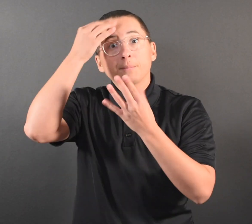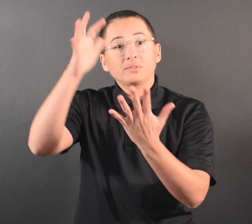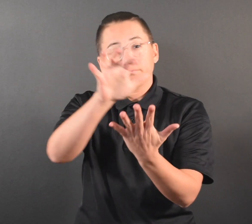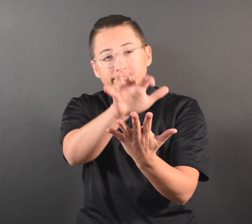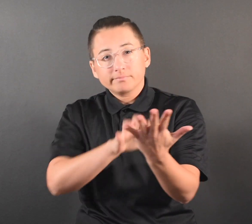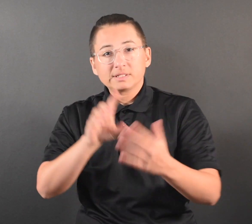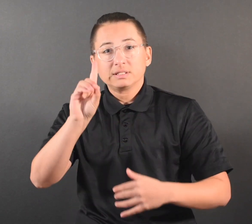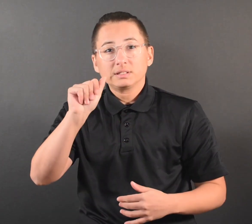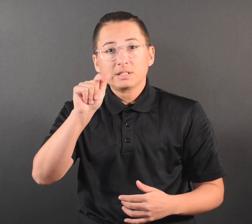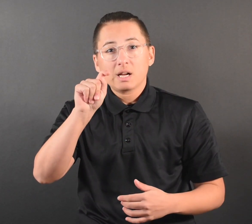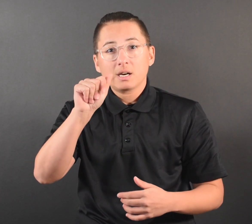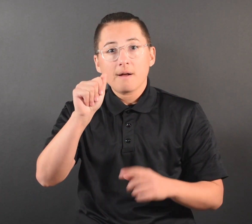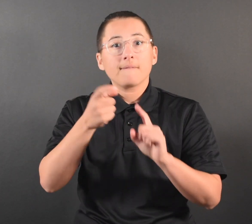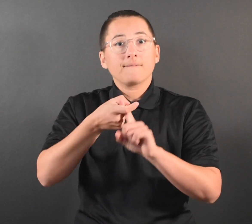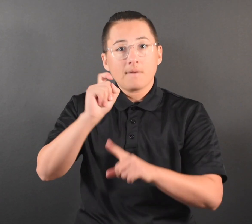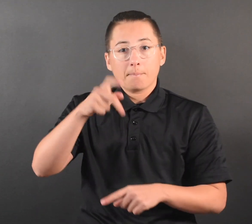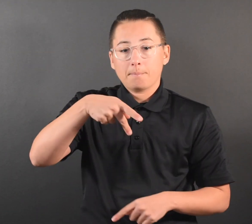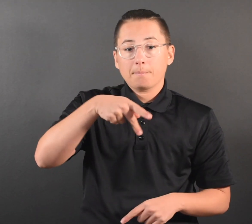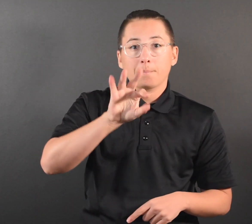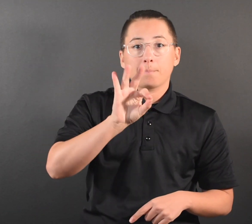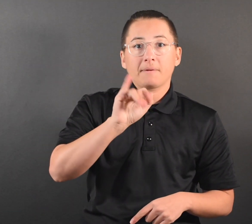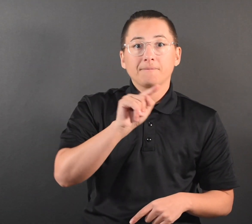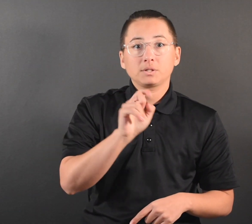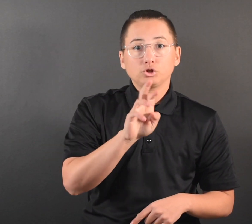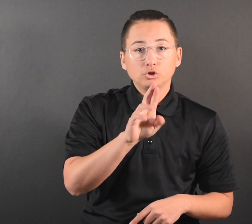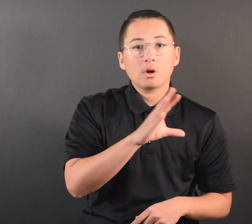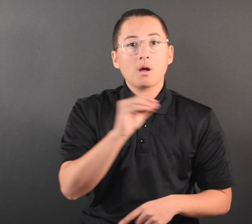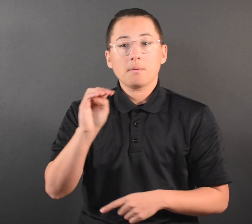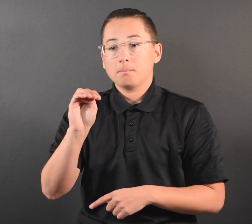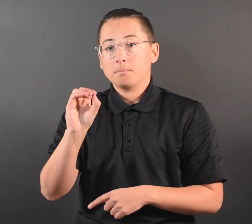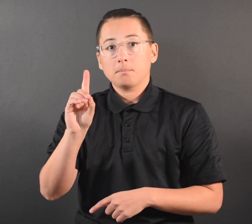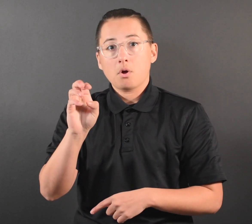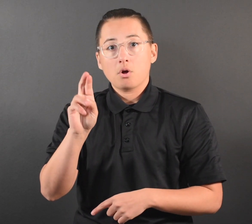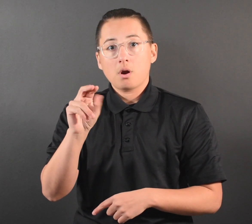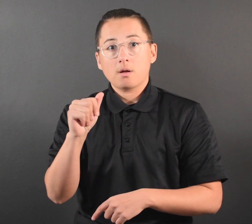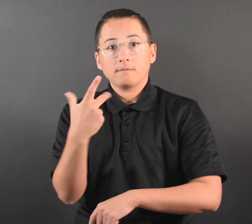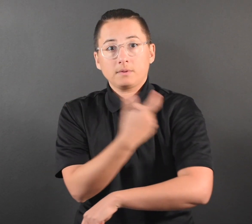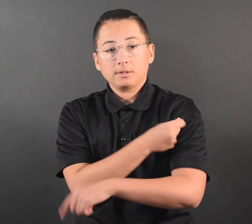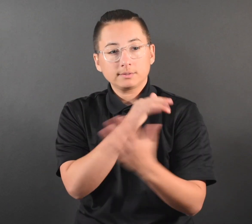studies show the vaccines are safe and effective for children and teens.